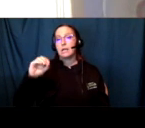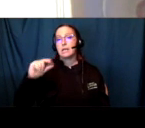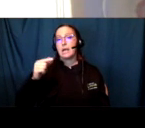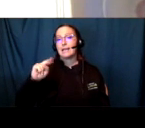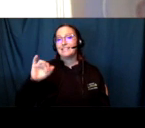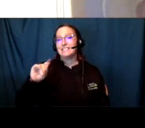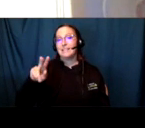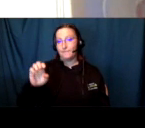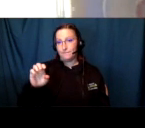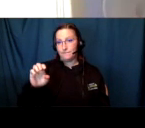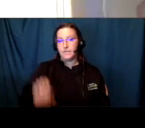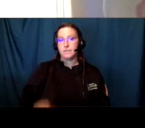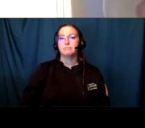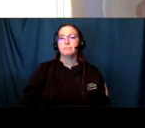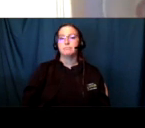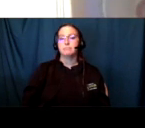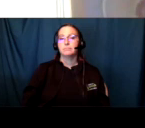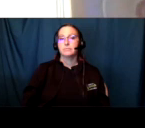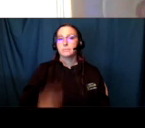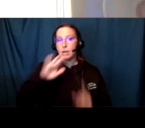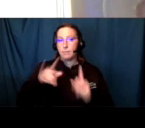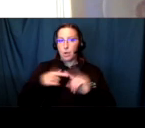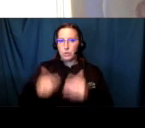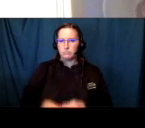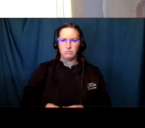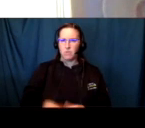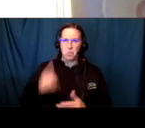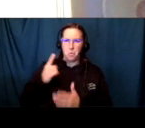talking about, what is a farm and what is a farmer